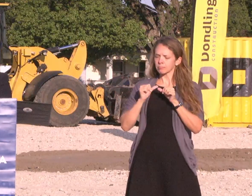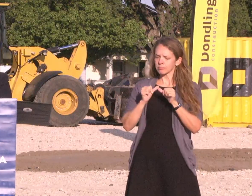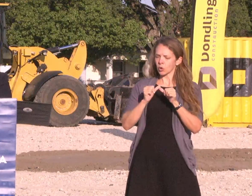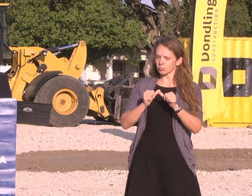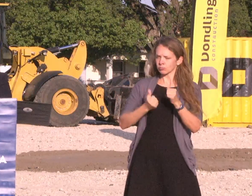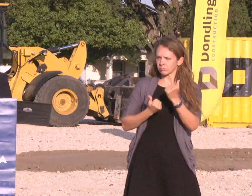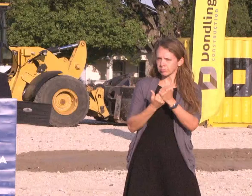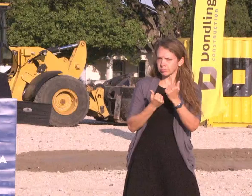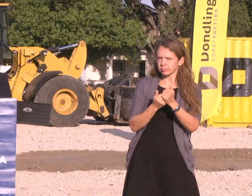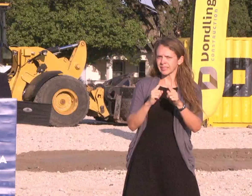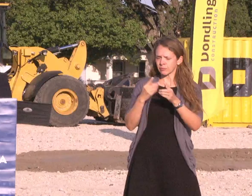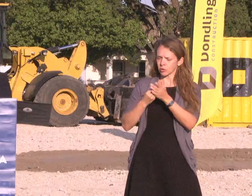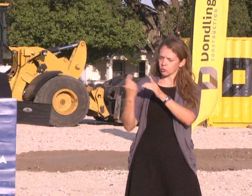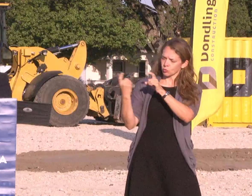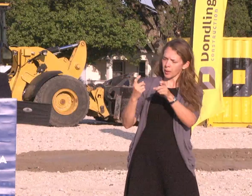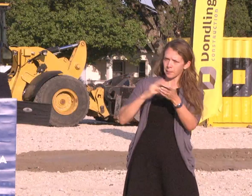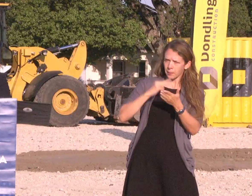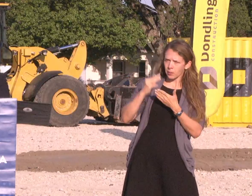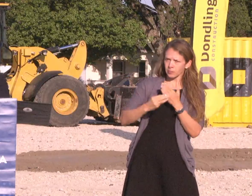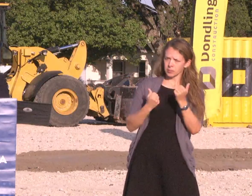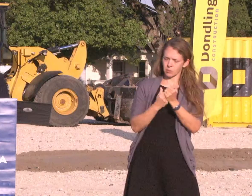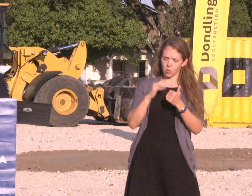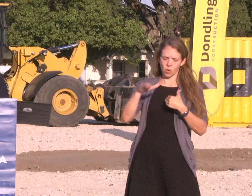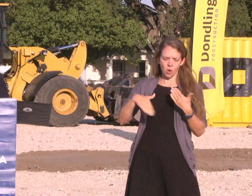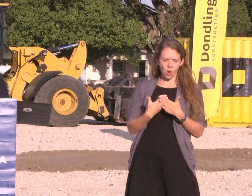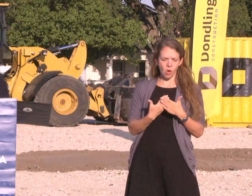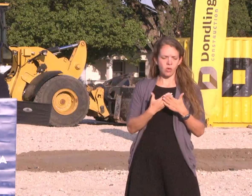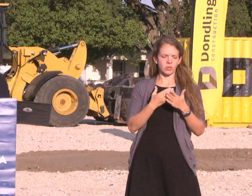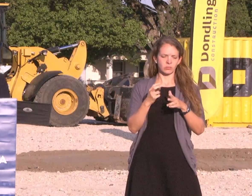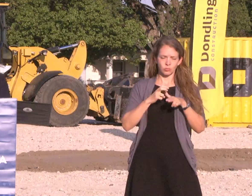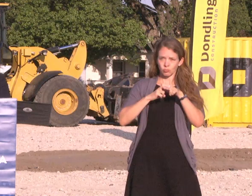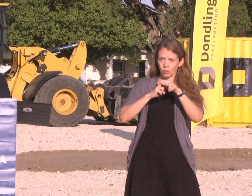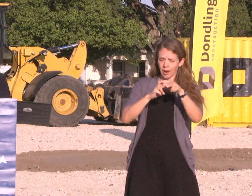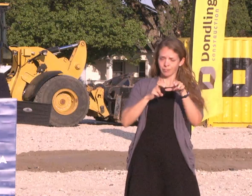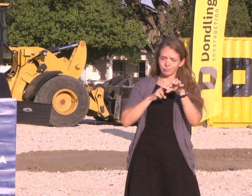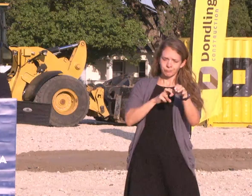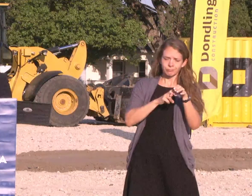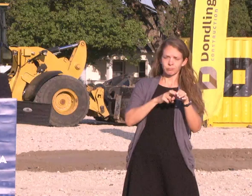our various Grant programs that support all the Riders of transit in this community so thank you